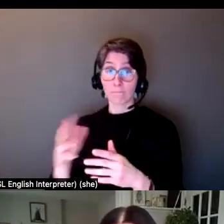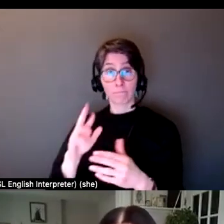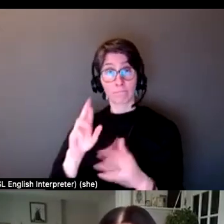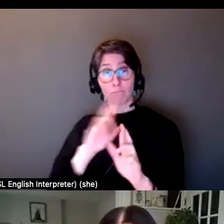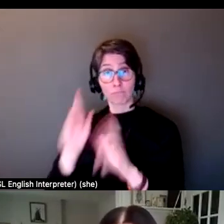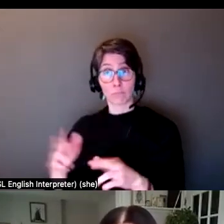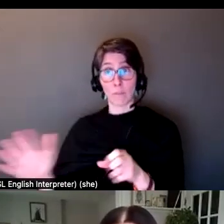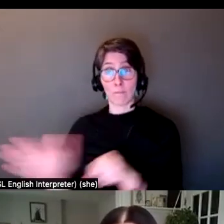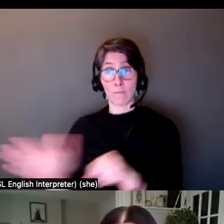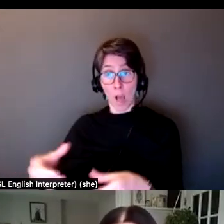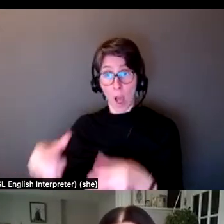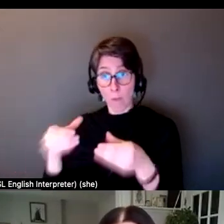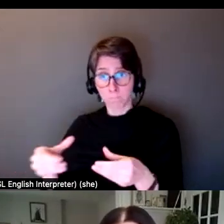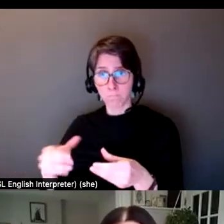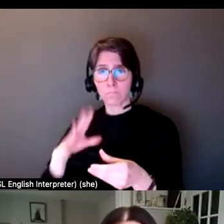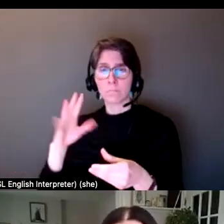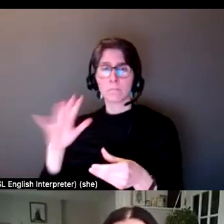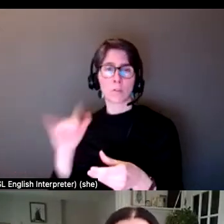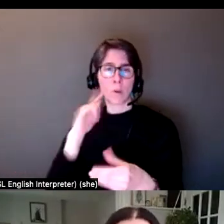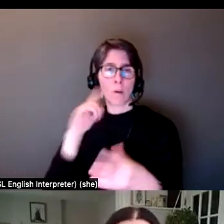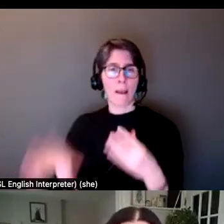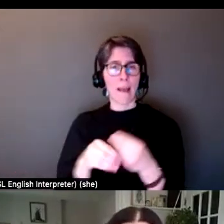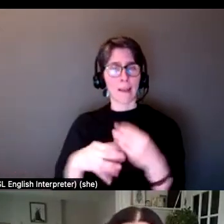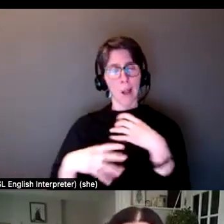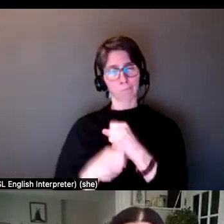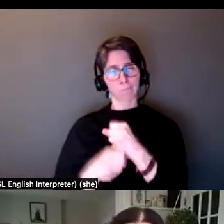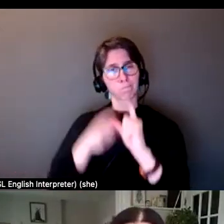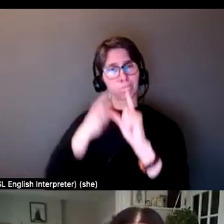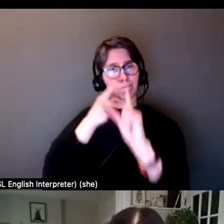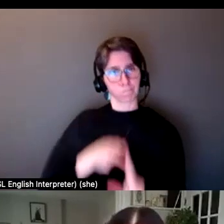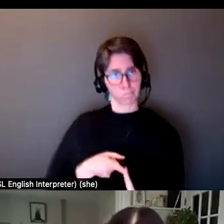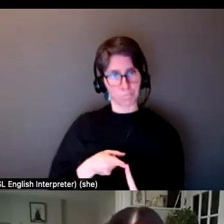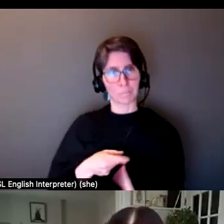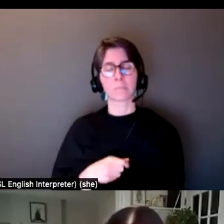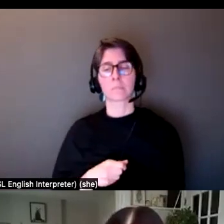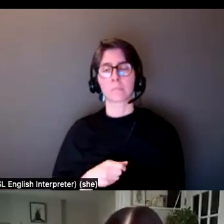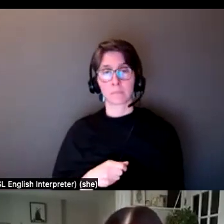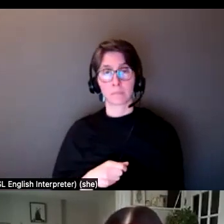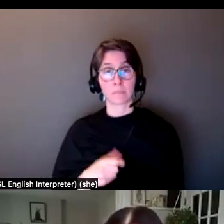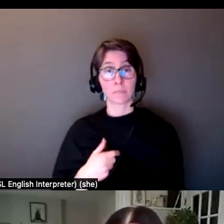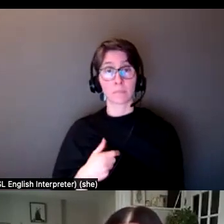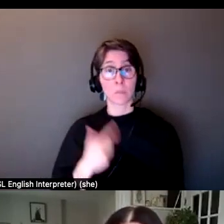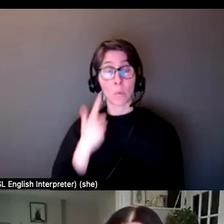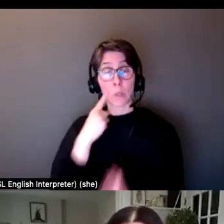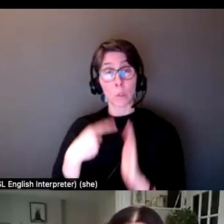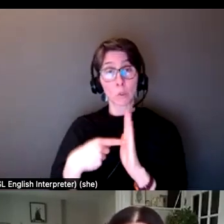demographic information. And I will say as well that I won't be sharing any graphs on my slides